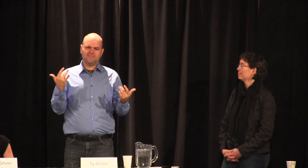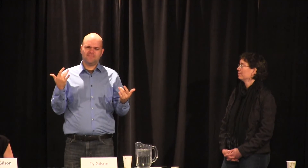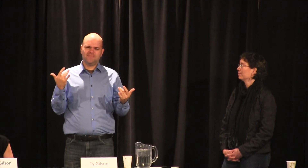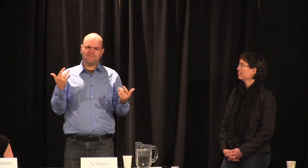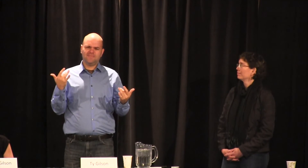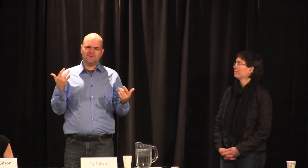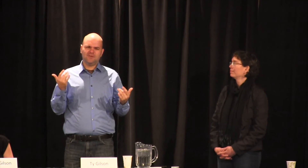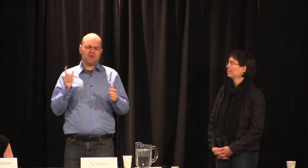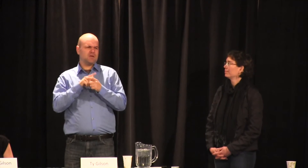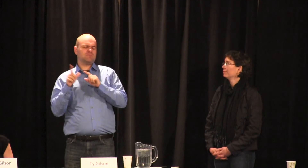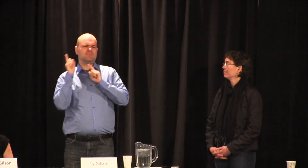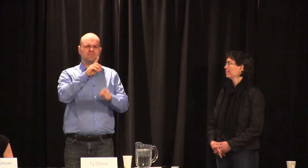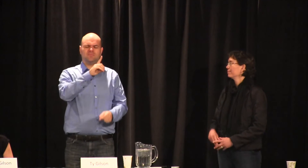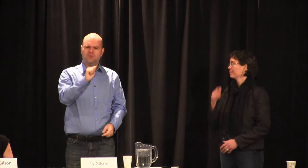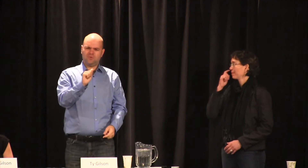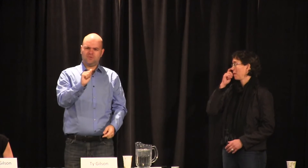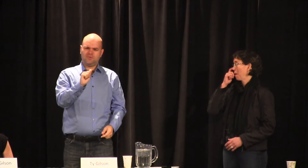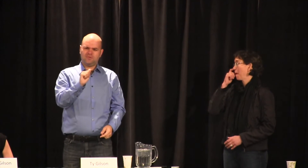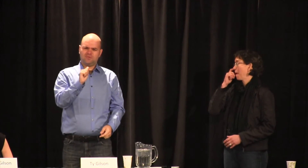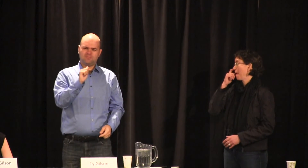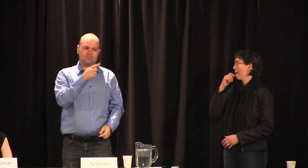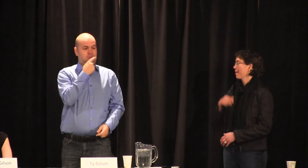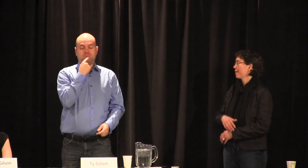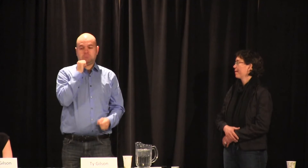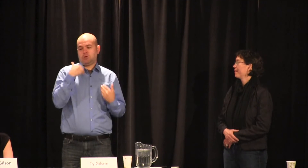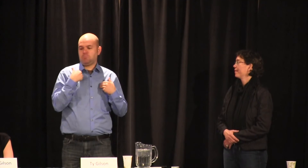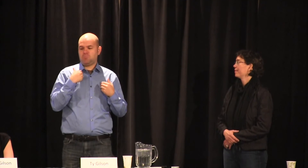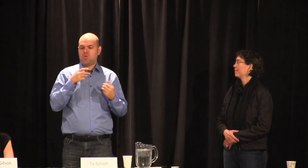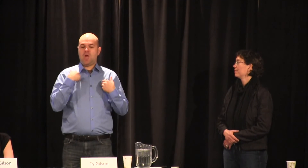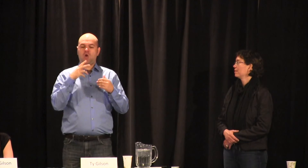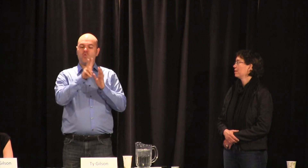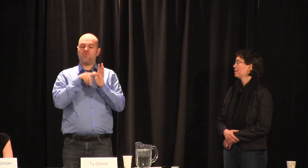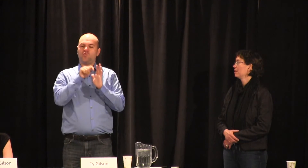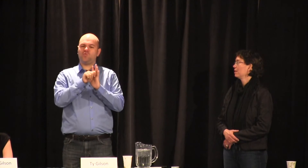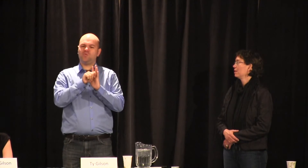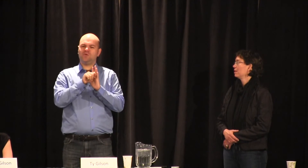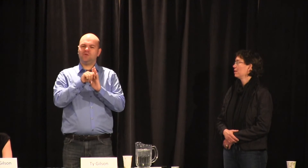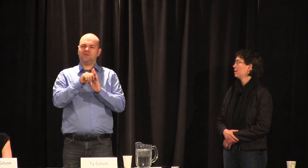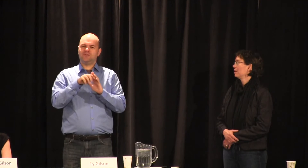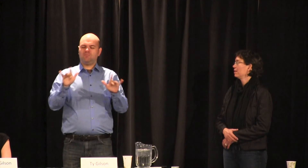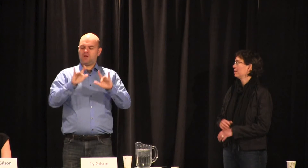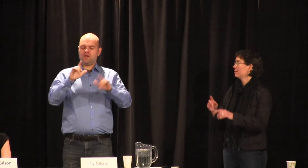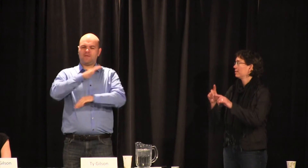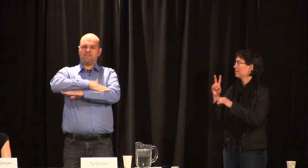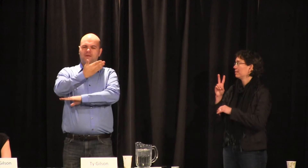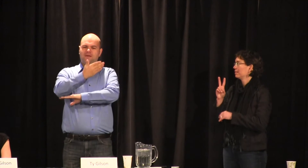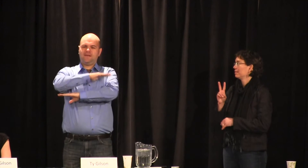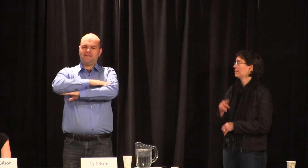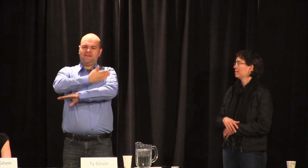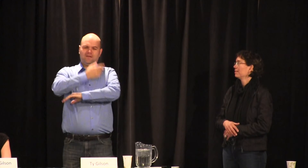and I wondered what was going on. And so I went to the Disability Services office, and they went, “Oh, well, we'll just do it by video,